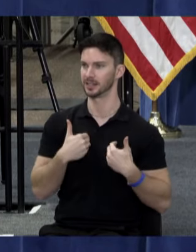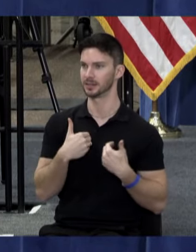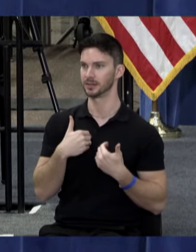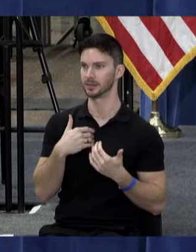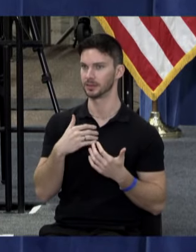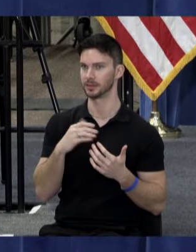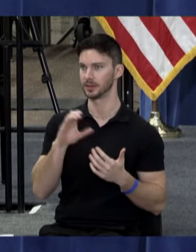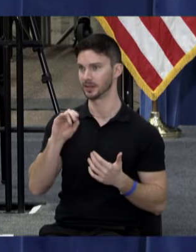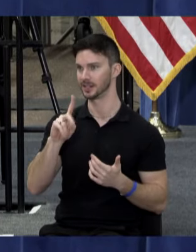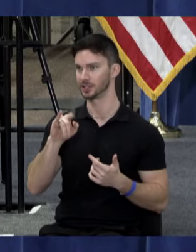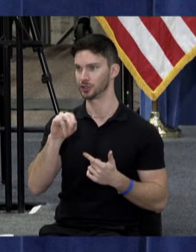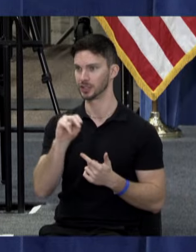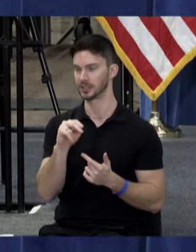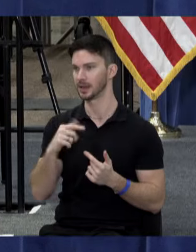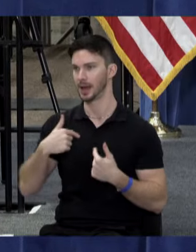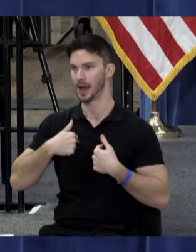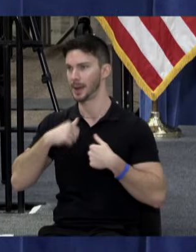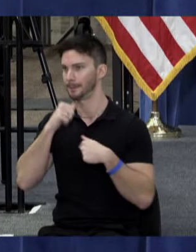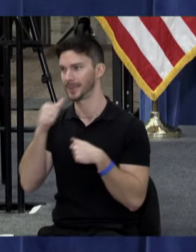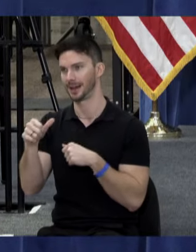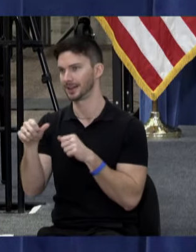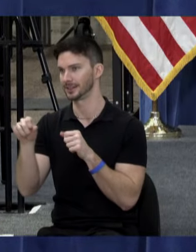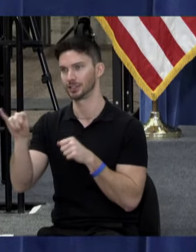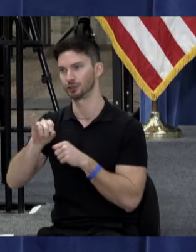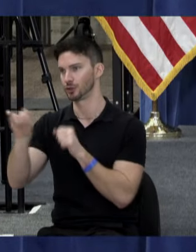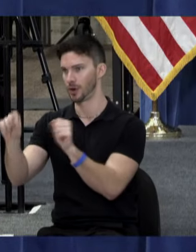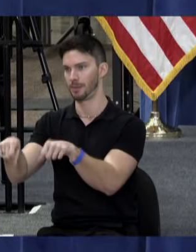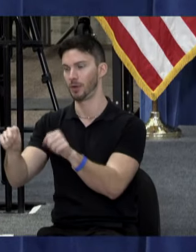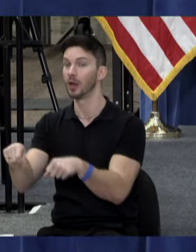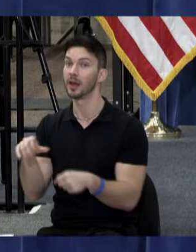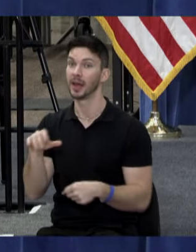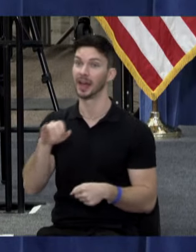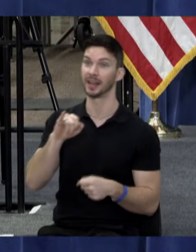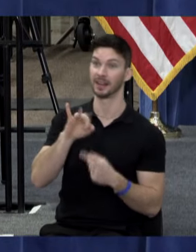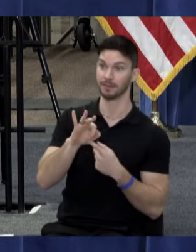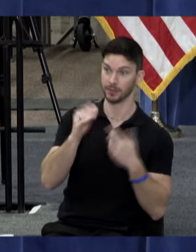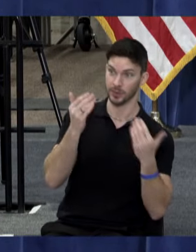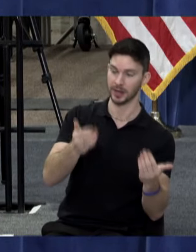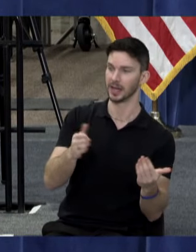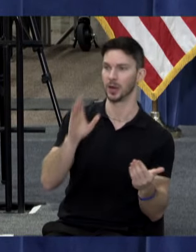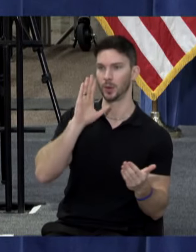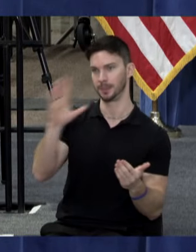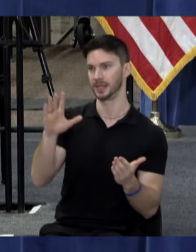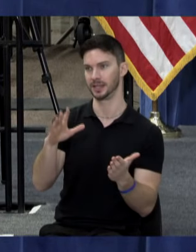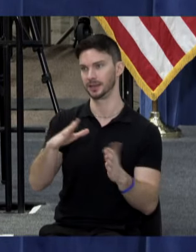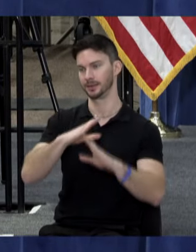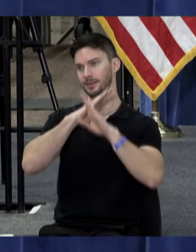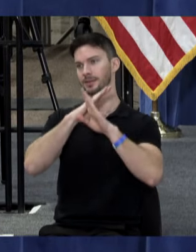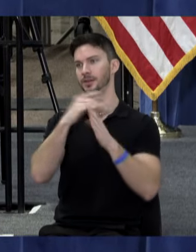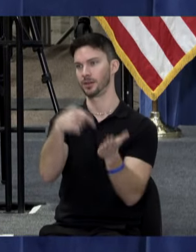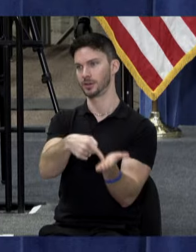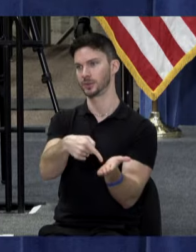or insurance would be extremely prohibitive cost wise. And I am on Medicare now because